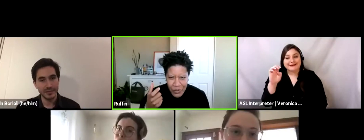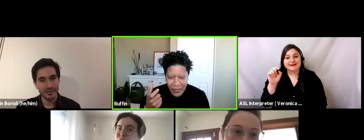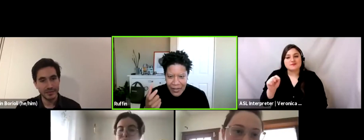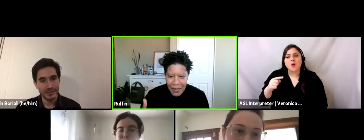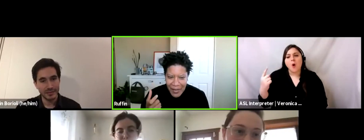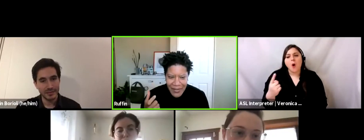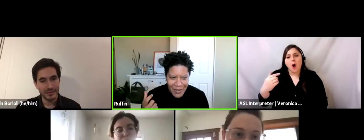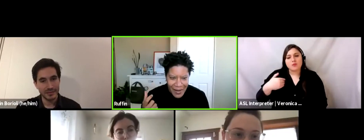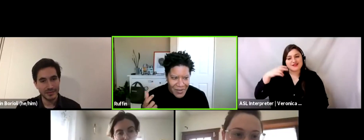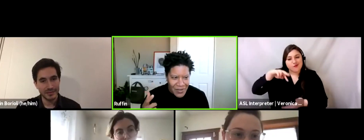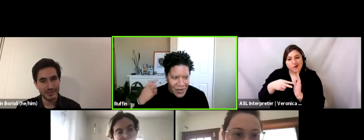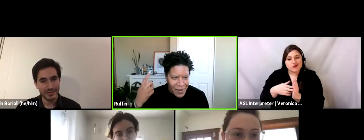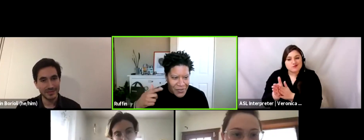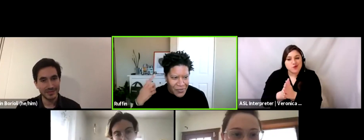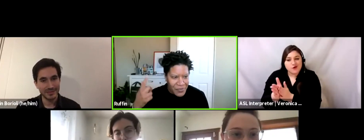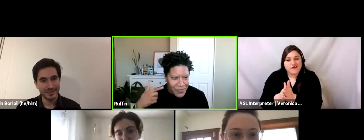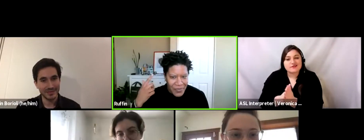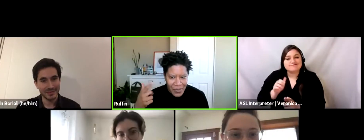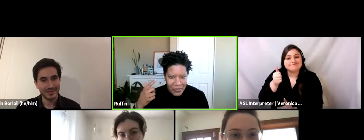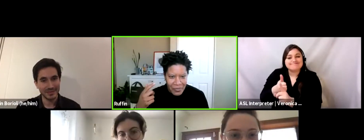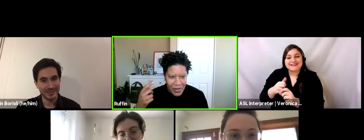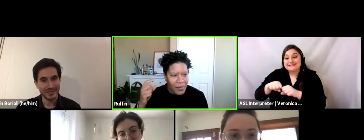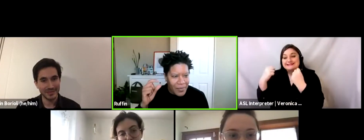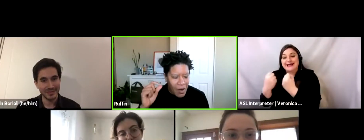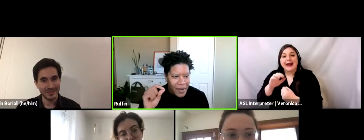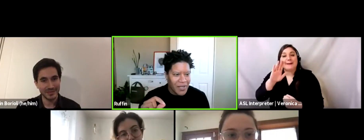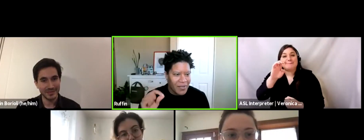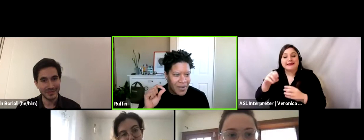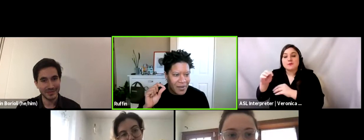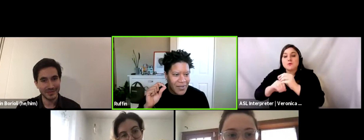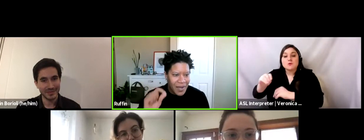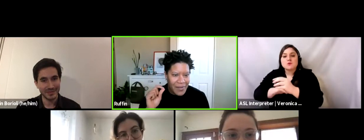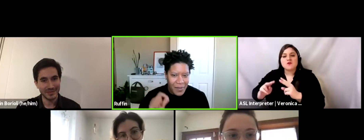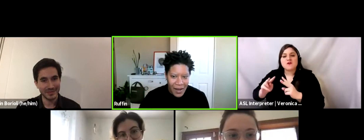driven complex societies and so much of sort of—y'all helped me understand the science behind